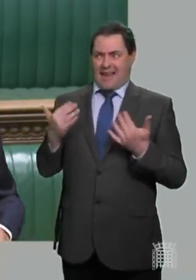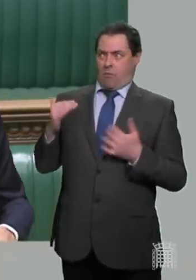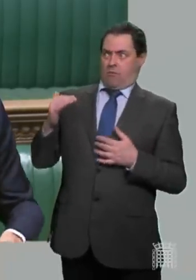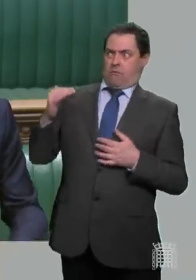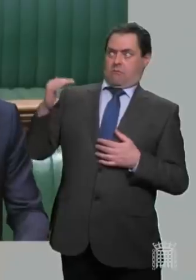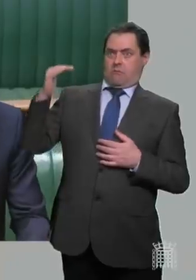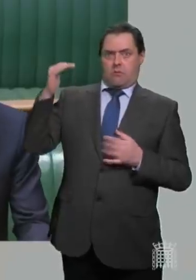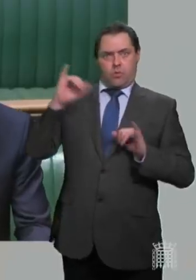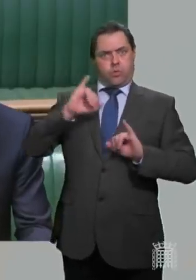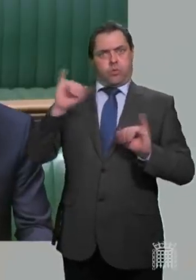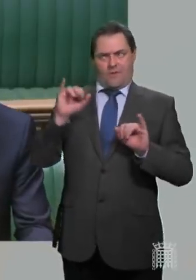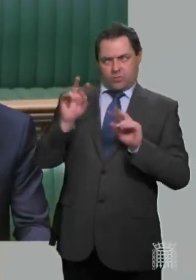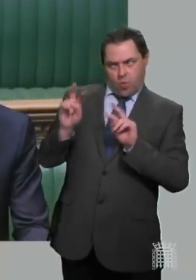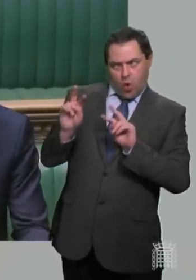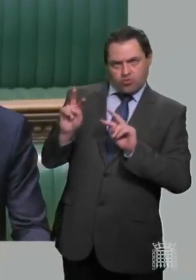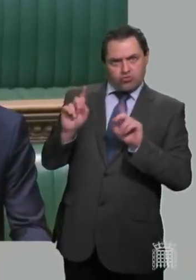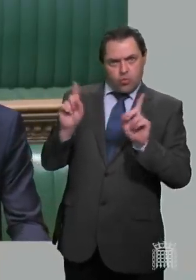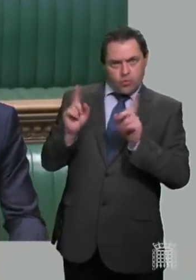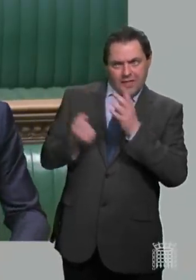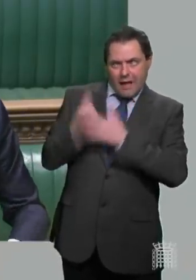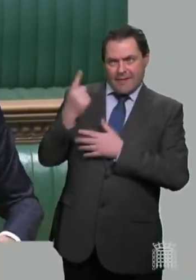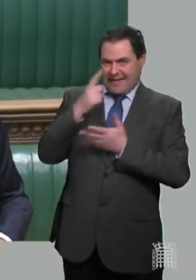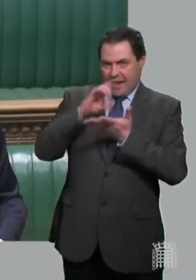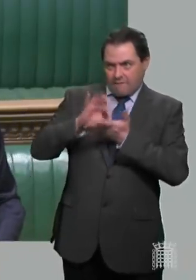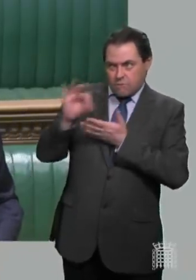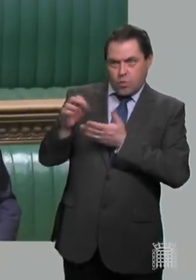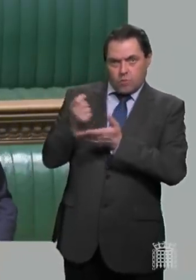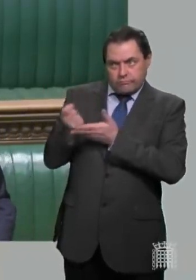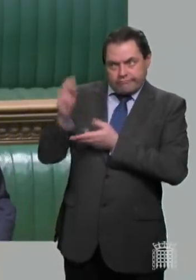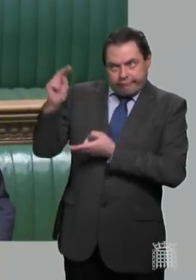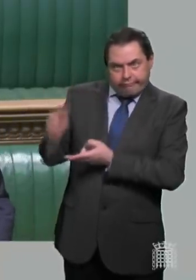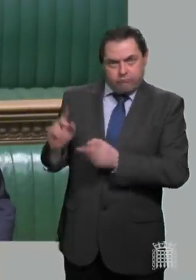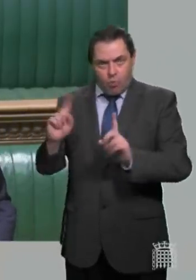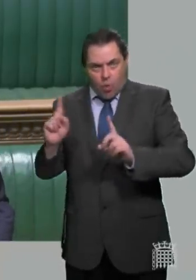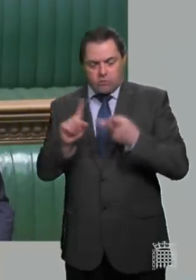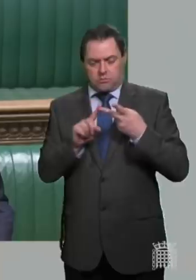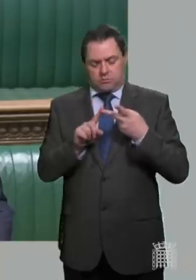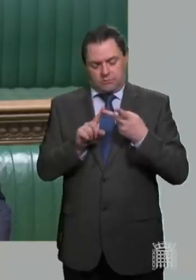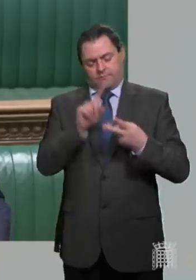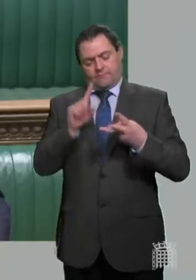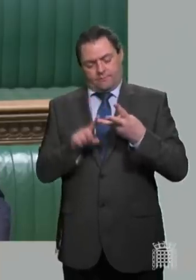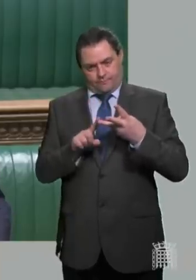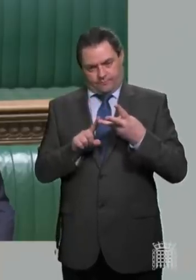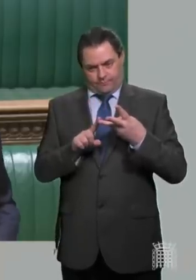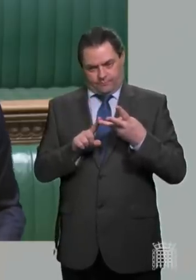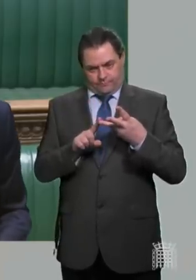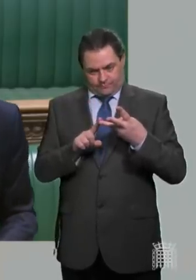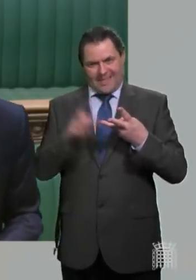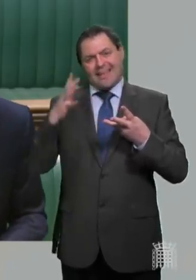pay close attention to its affordability. Thirdly, it is sensible to take advantage